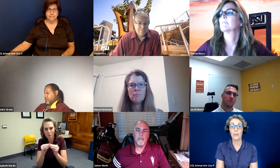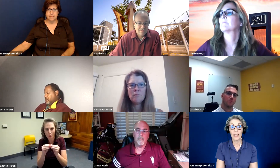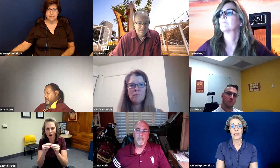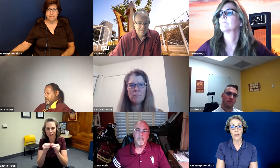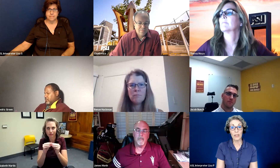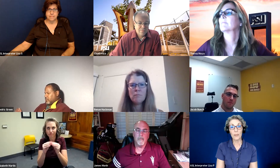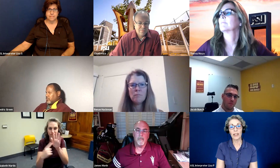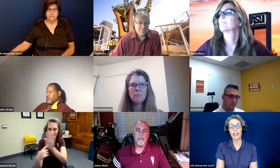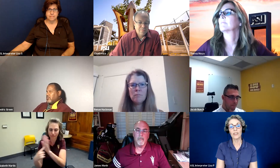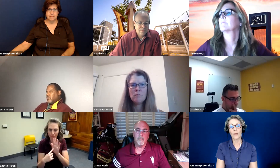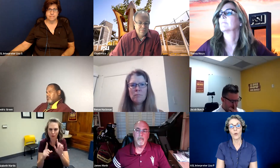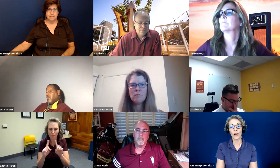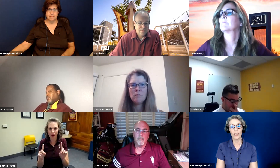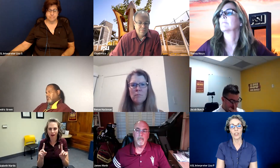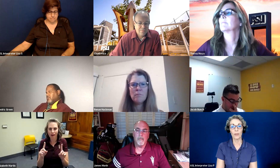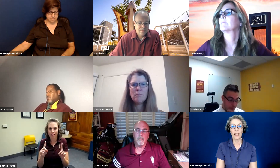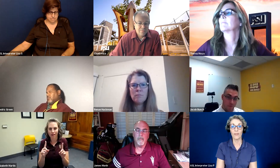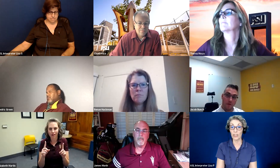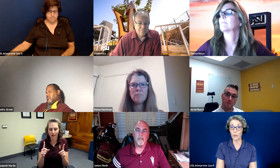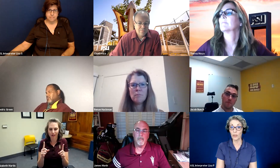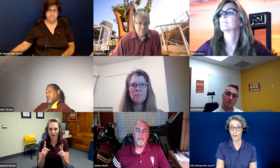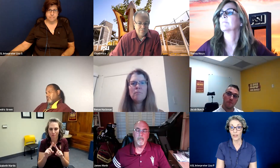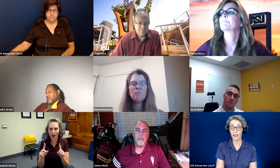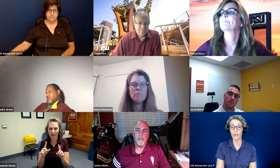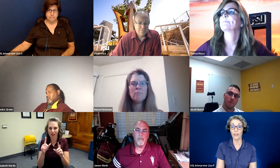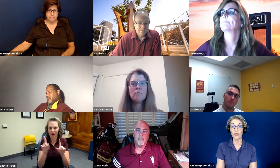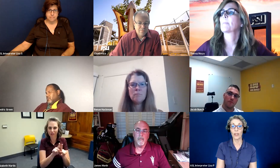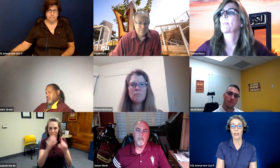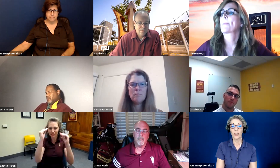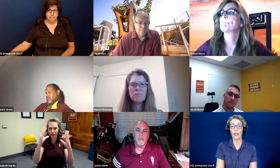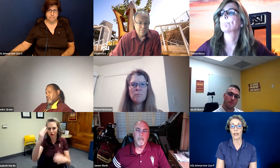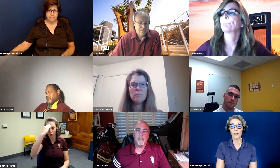But some disabilities are more, shall we say, visible than others,